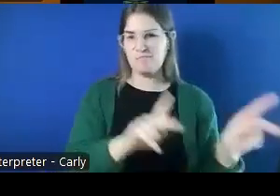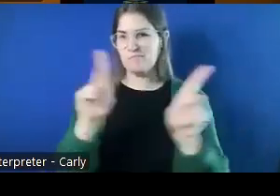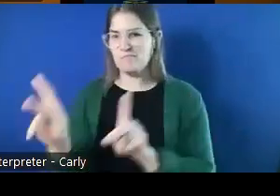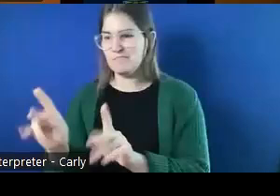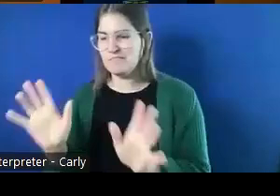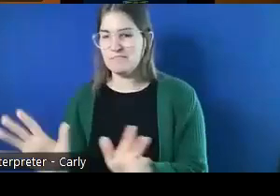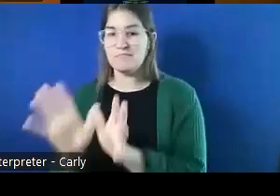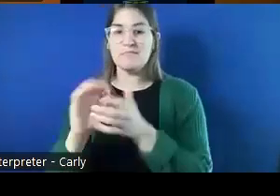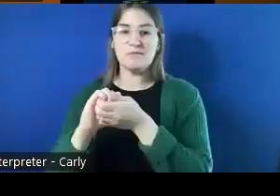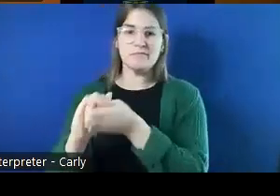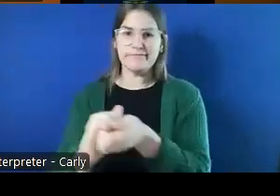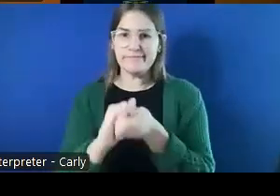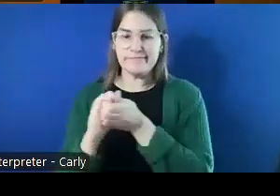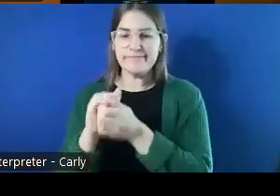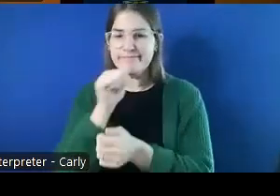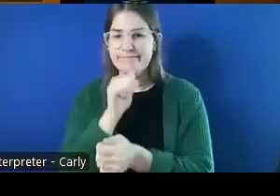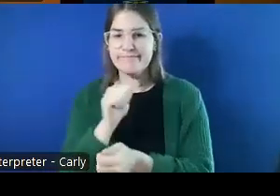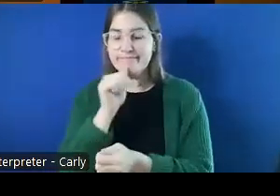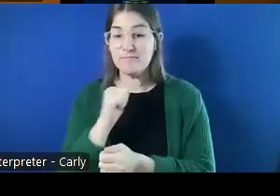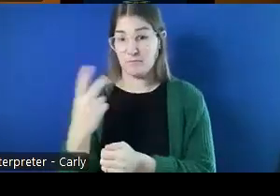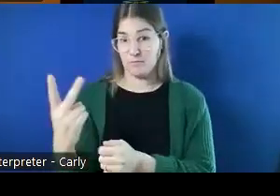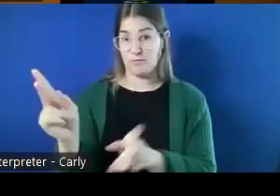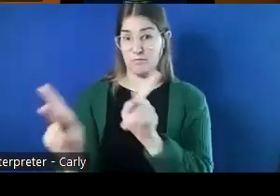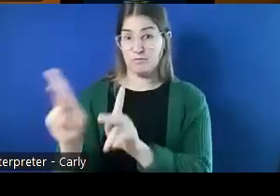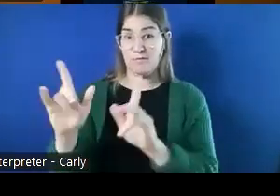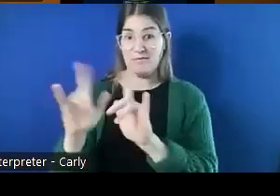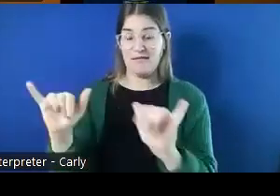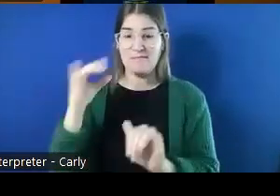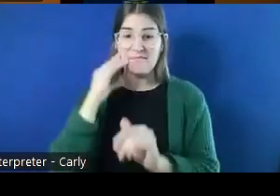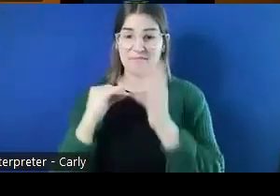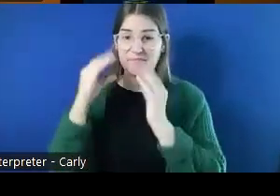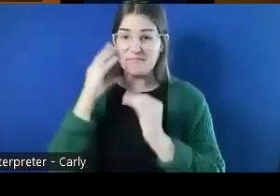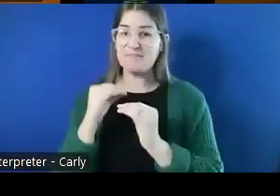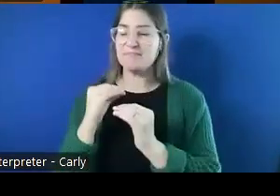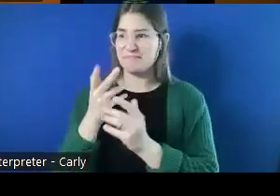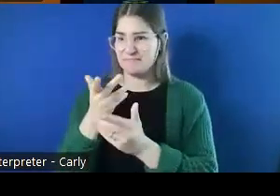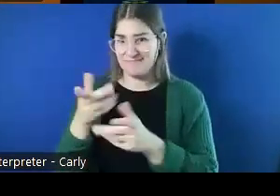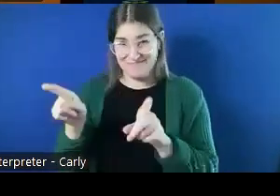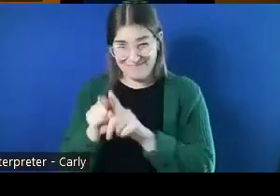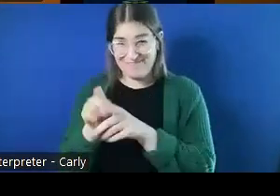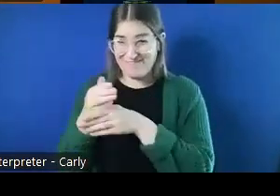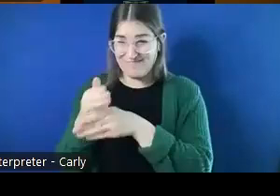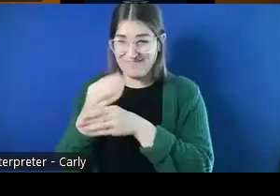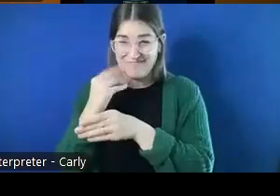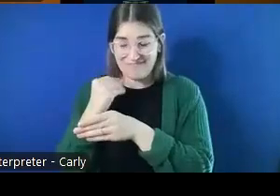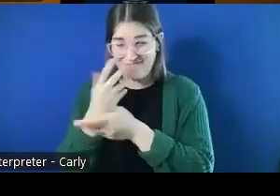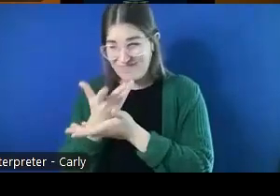two individuals working together to cope with a shared experience um and the kind of these three